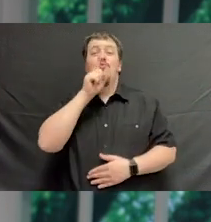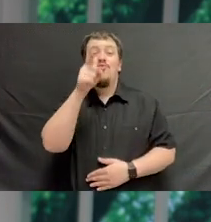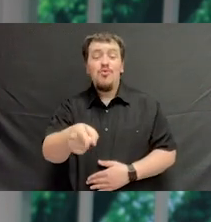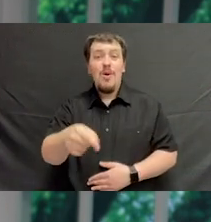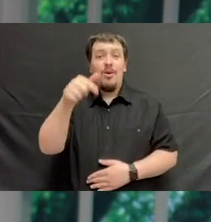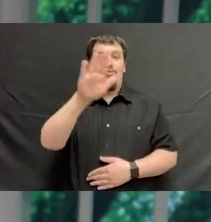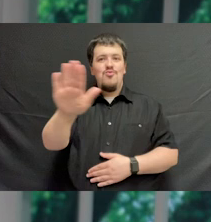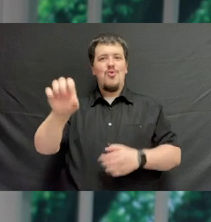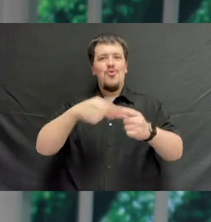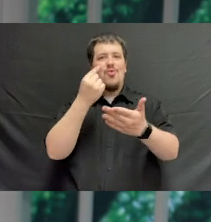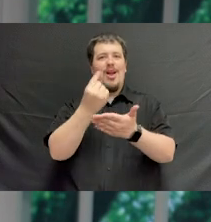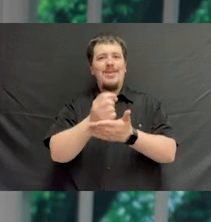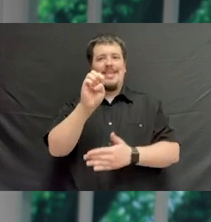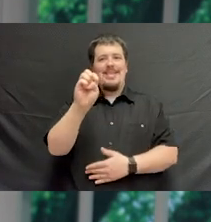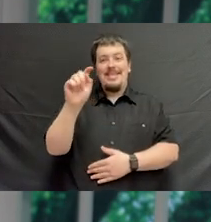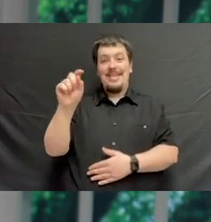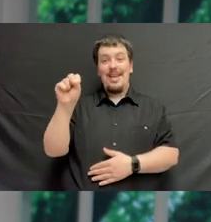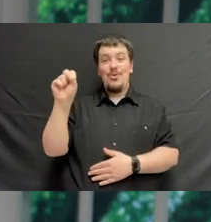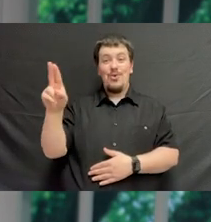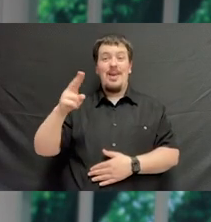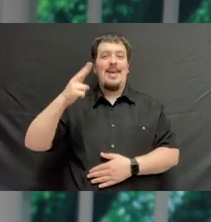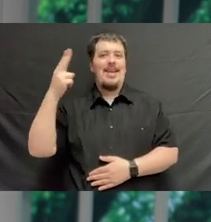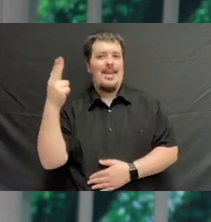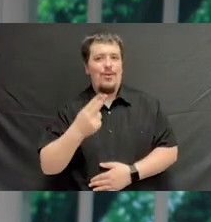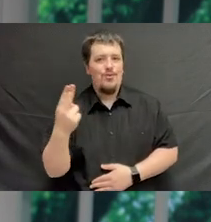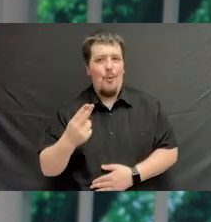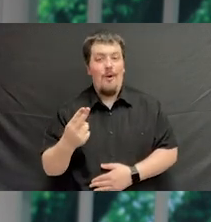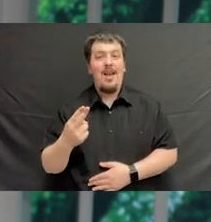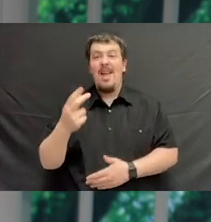from East Tennessee State University is historic. Everyone's gonna remember